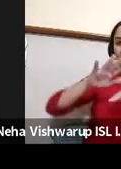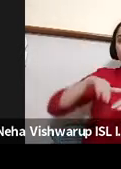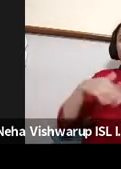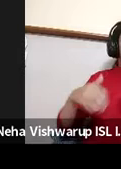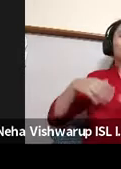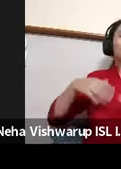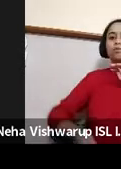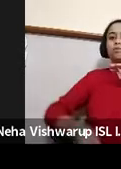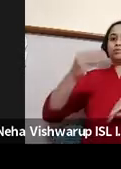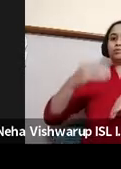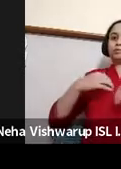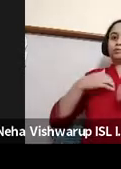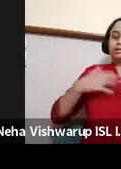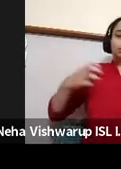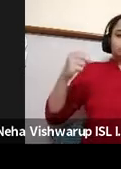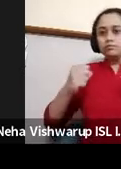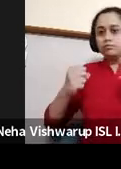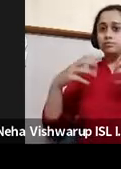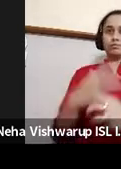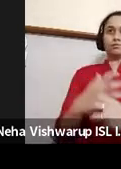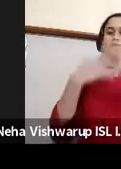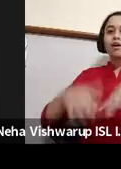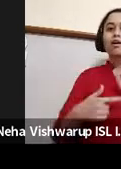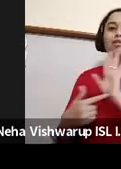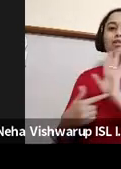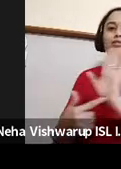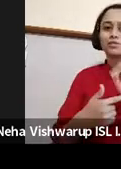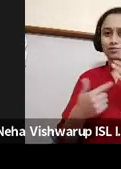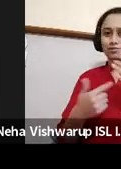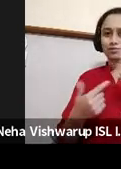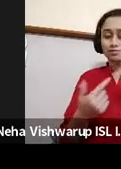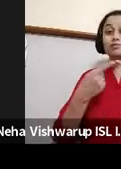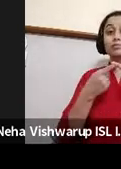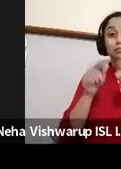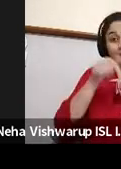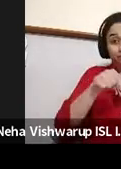in an attempt to pose appropriately because of its rather straightforward composition